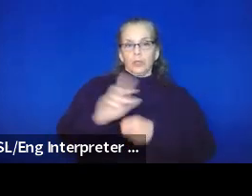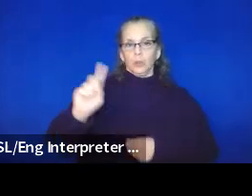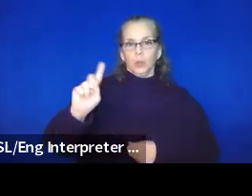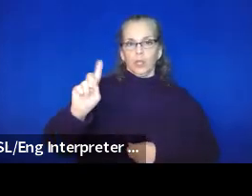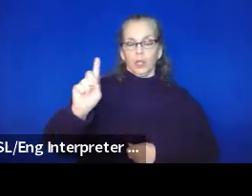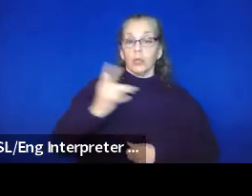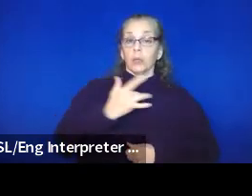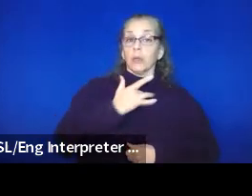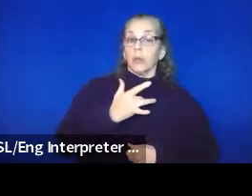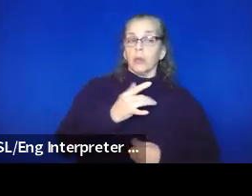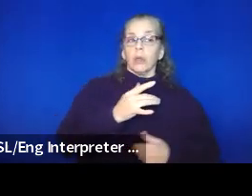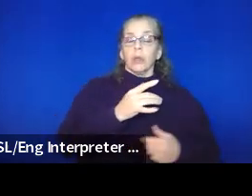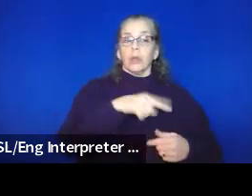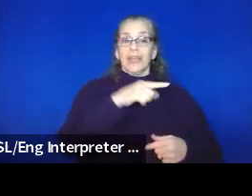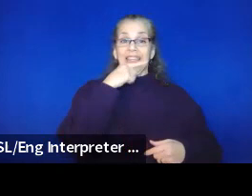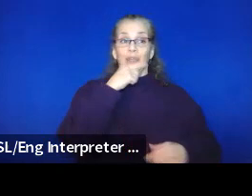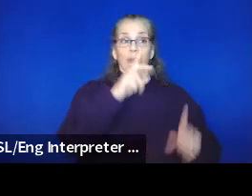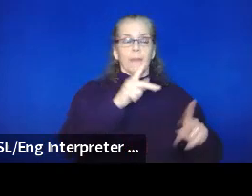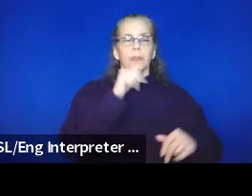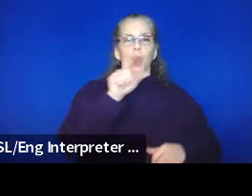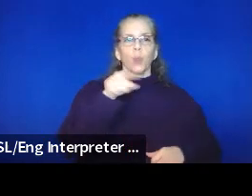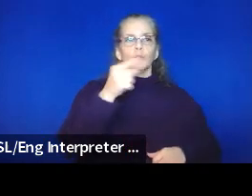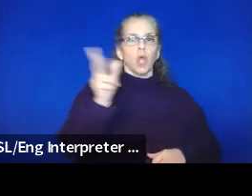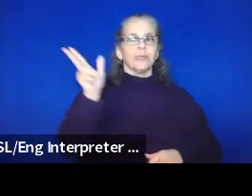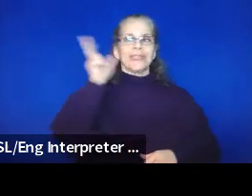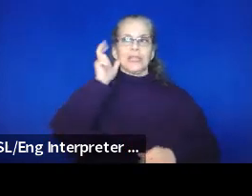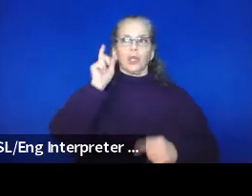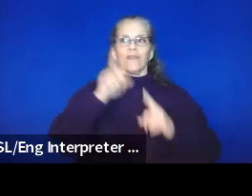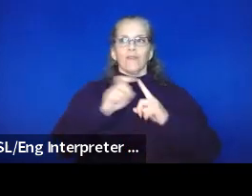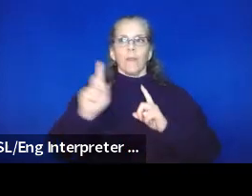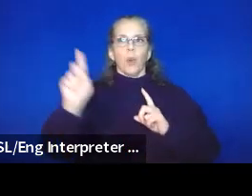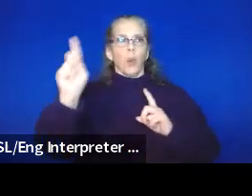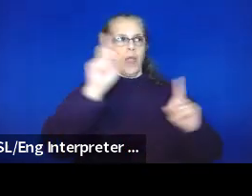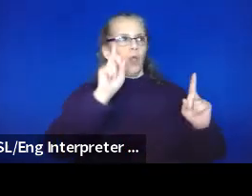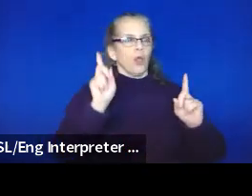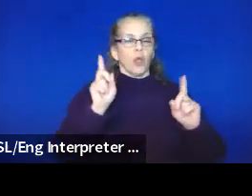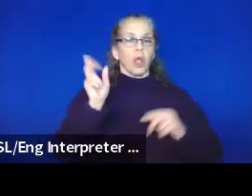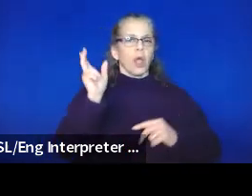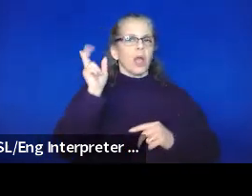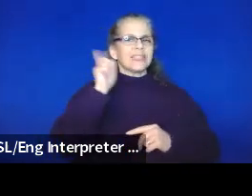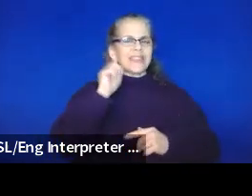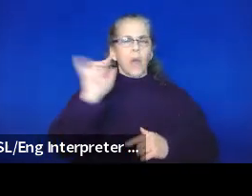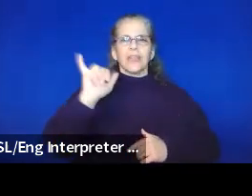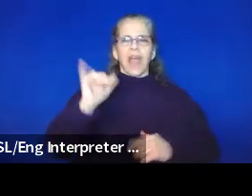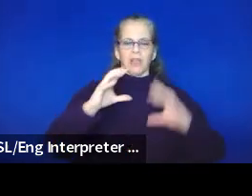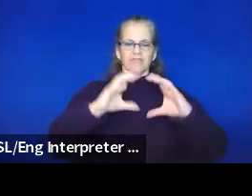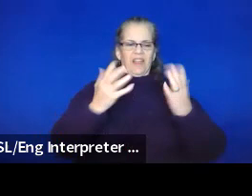just a direction. A sound is an object that is often space and is real, it has it is an